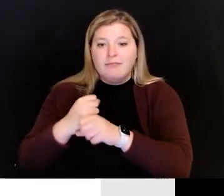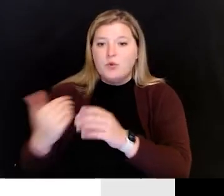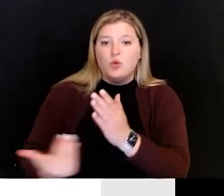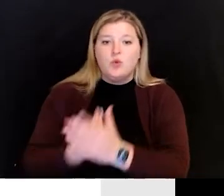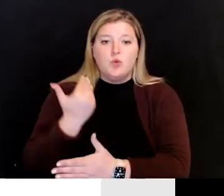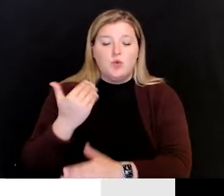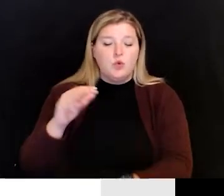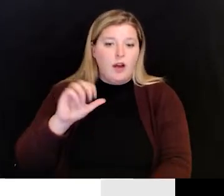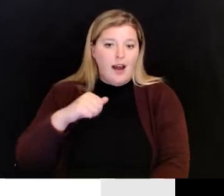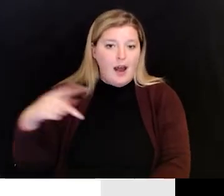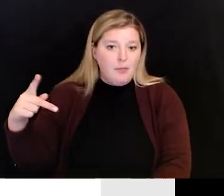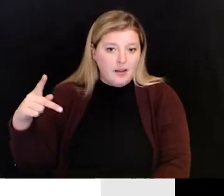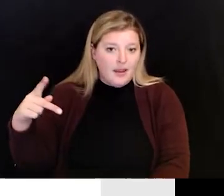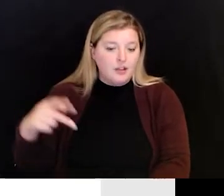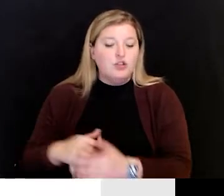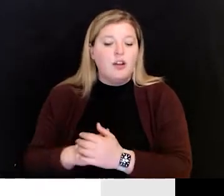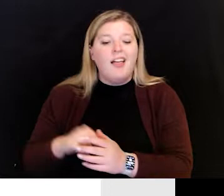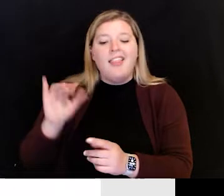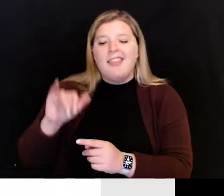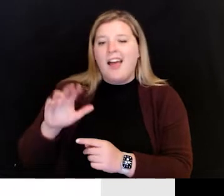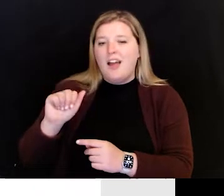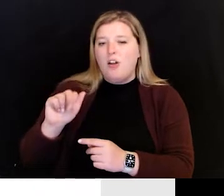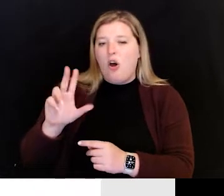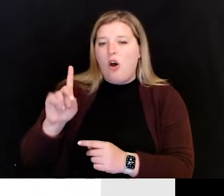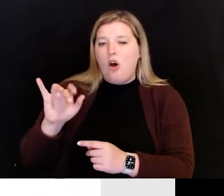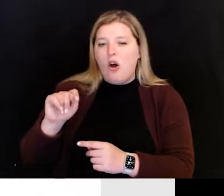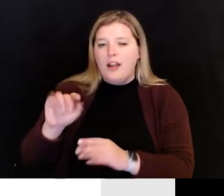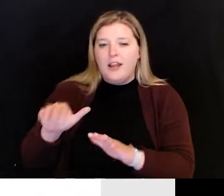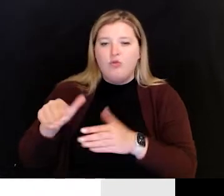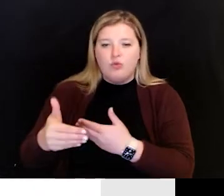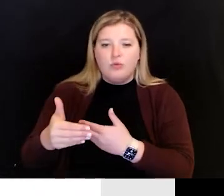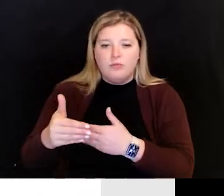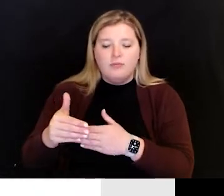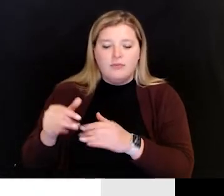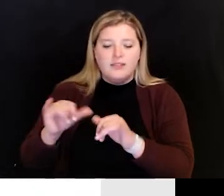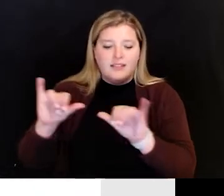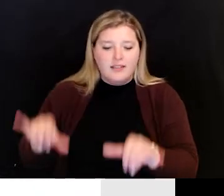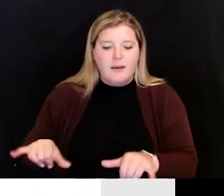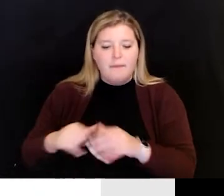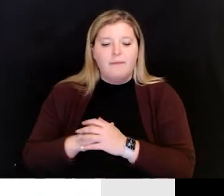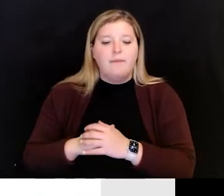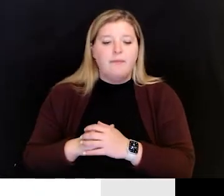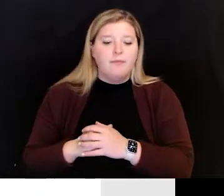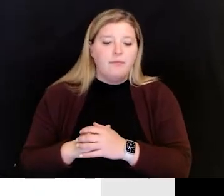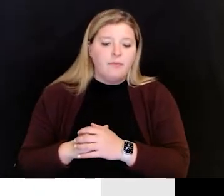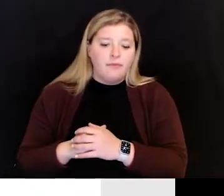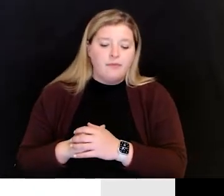That was our Audit Room system. And at that point, we had a huge task ahead of us.